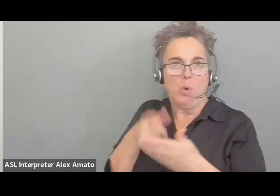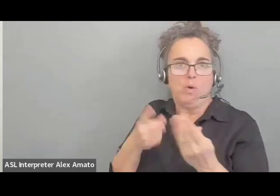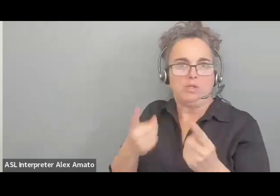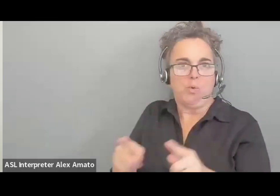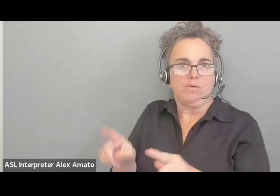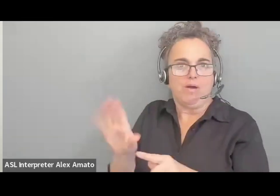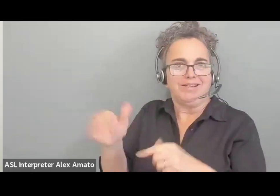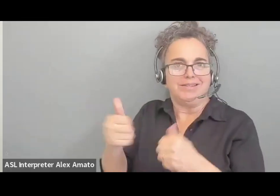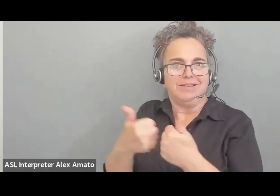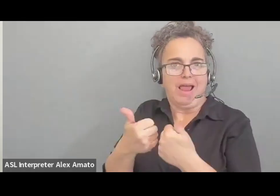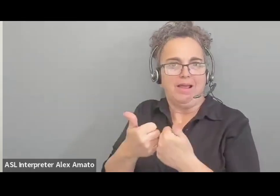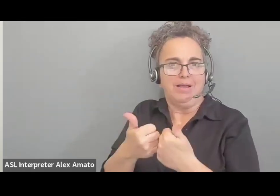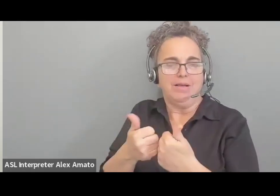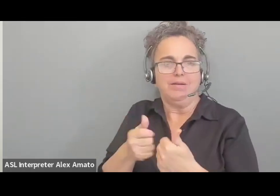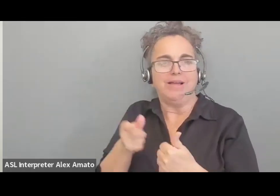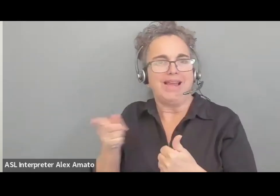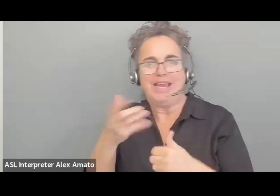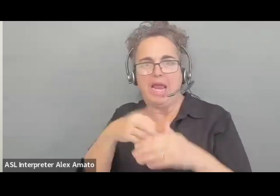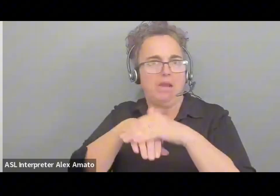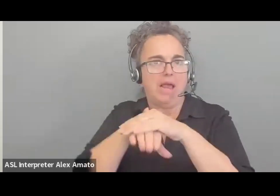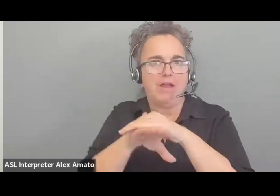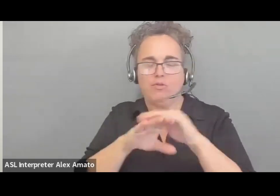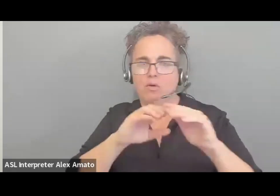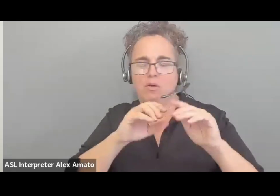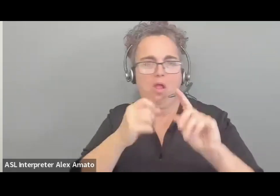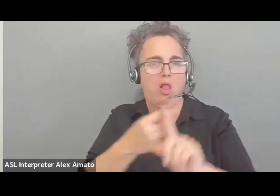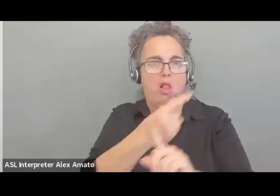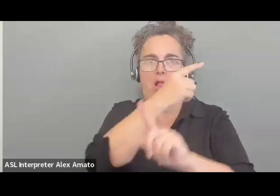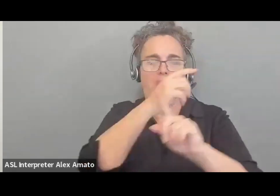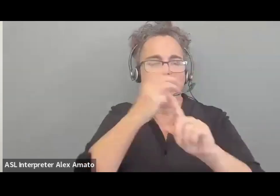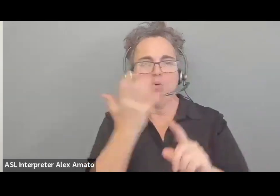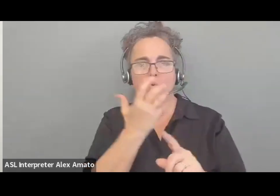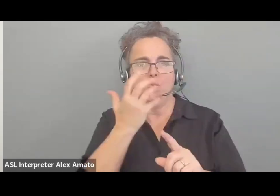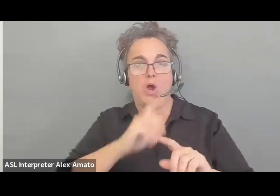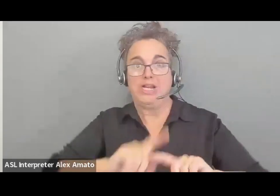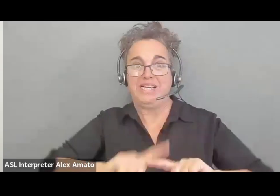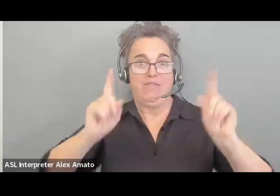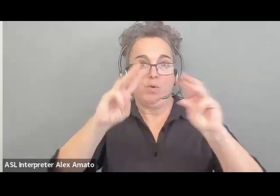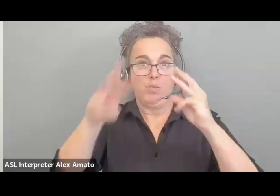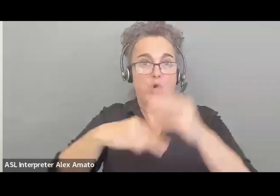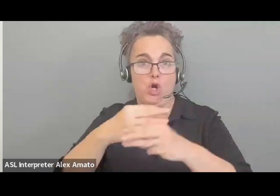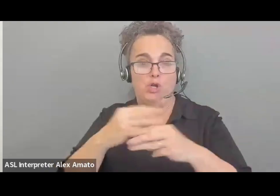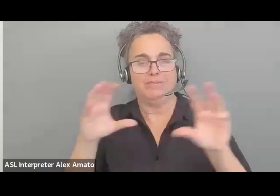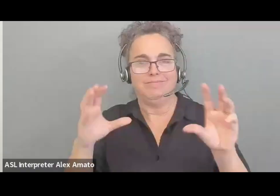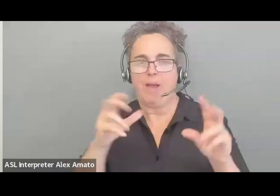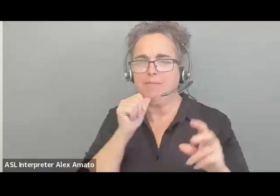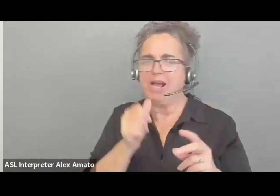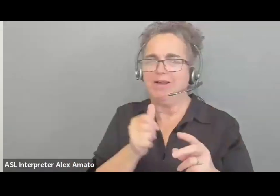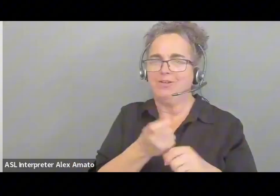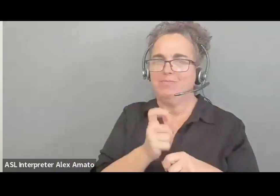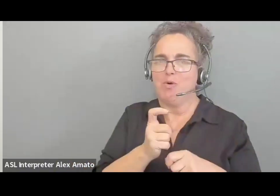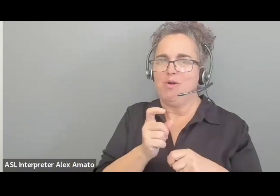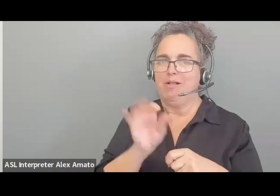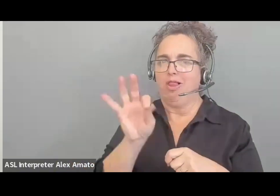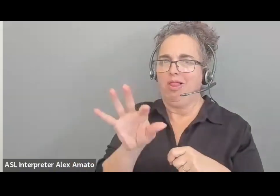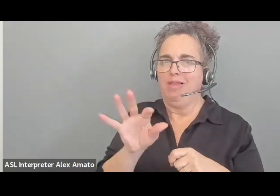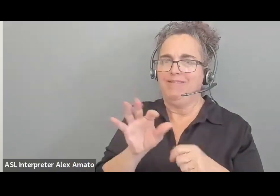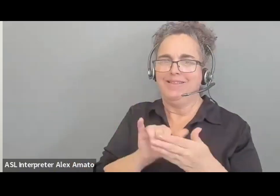and he had entered this whole other world. I won't, I won't kind of spoil the rest of the movie. It's really good. It's an, it is on Netflix,